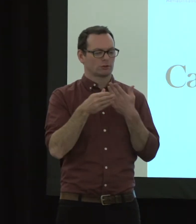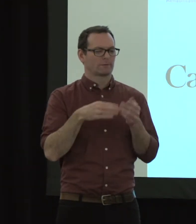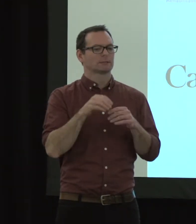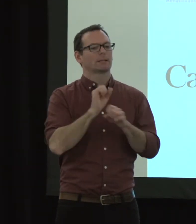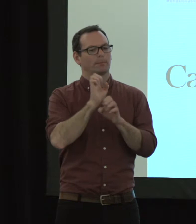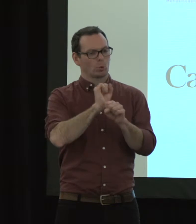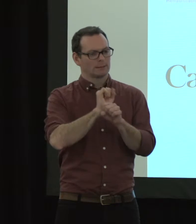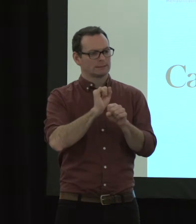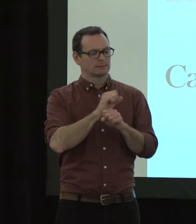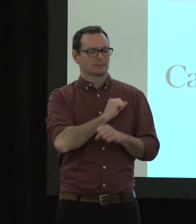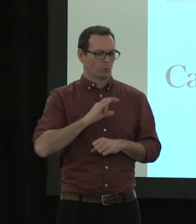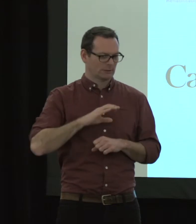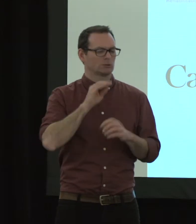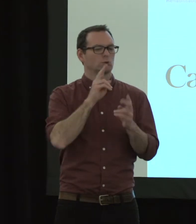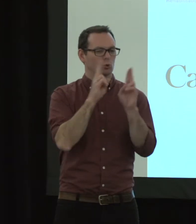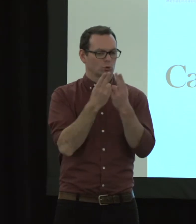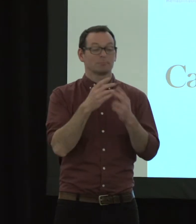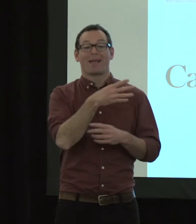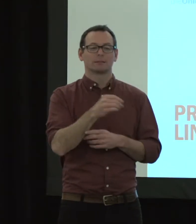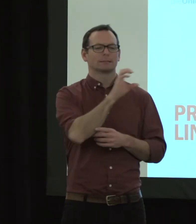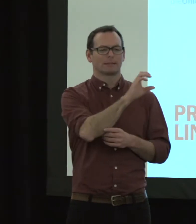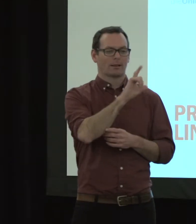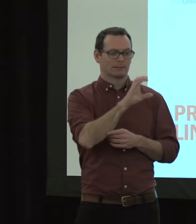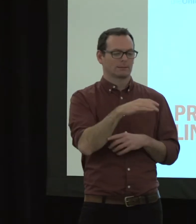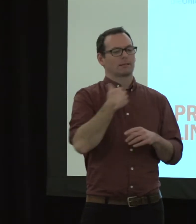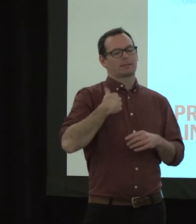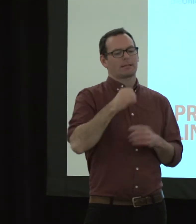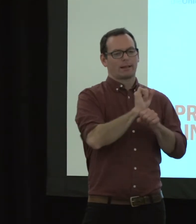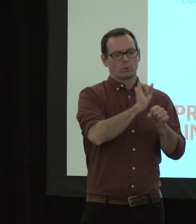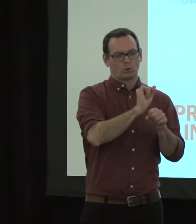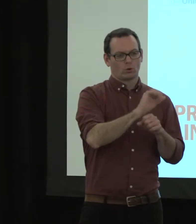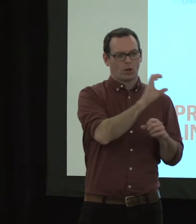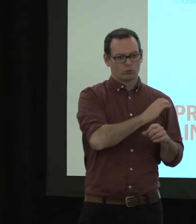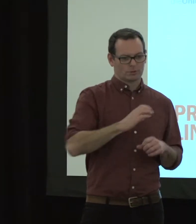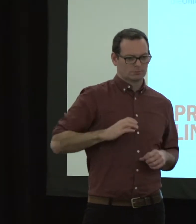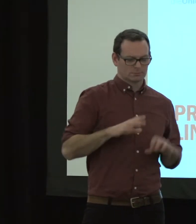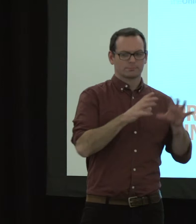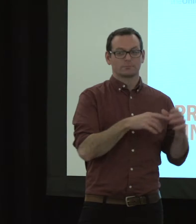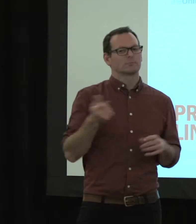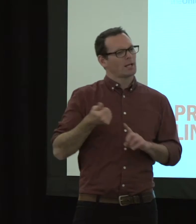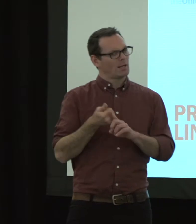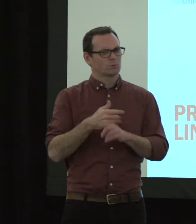and he is into partnerships. So he comes from the disability rights movement and